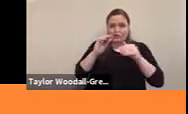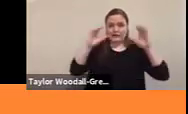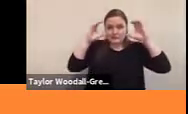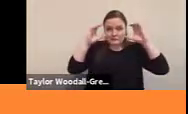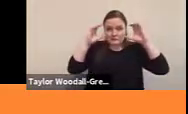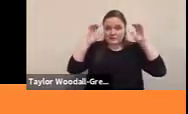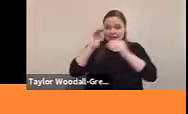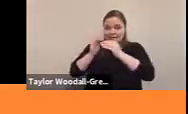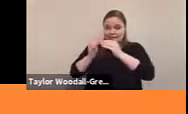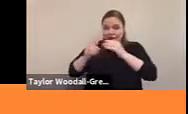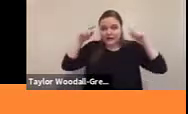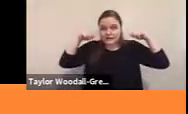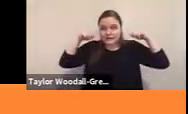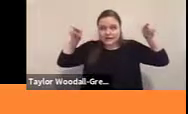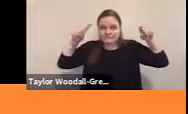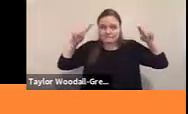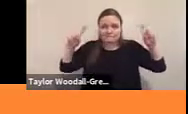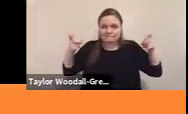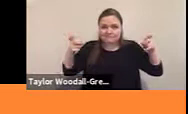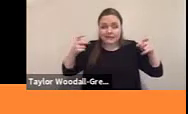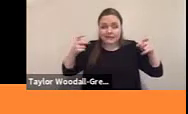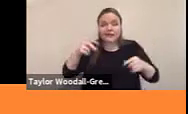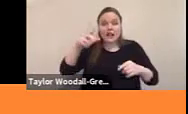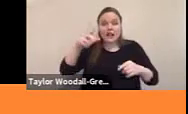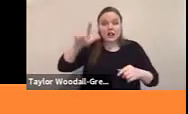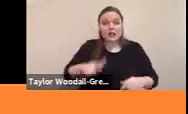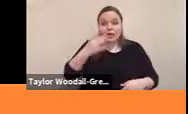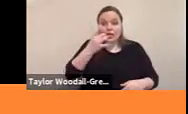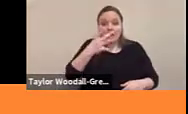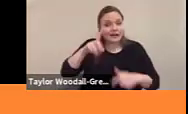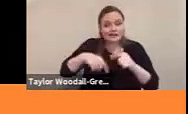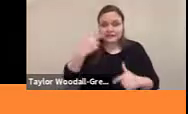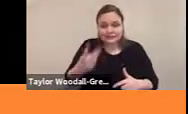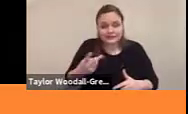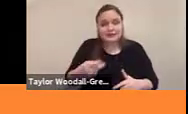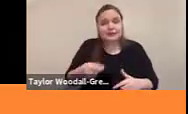maybe they can't see in low light or they have blurry or hazy vision.